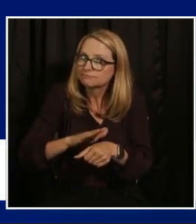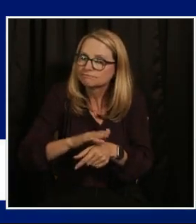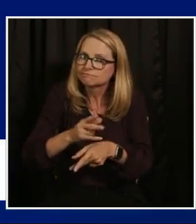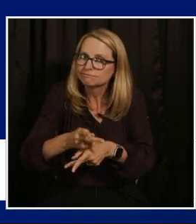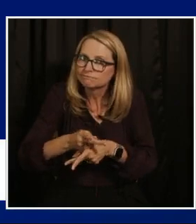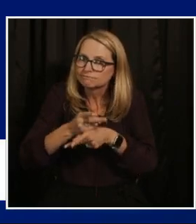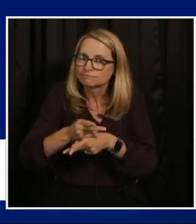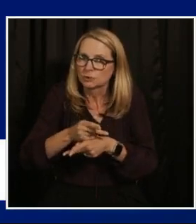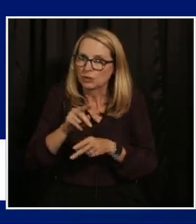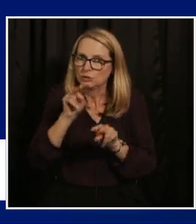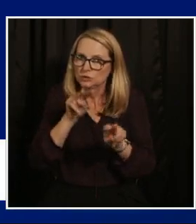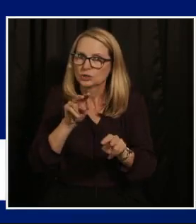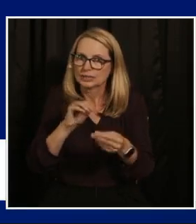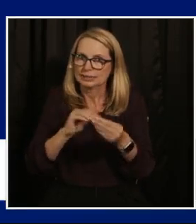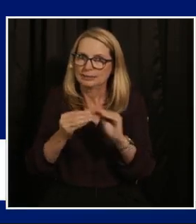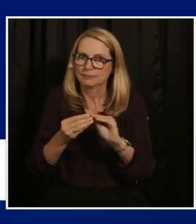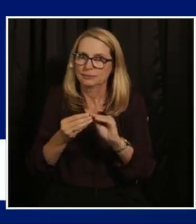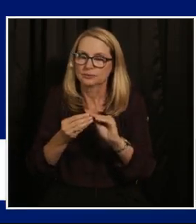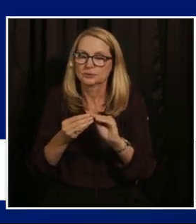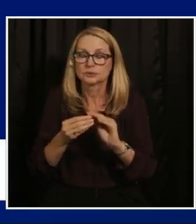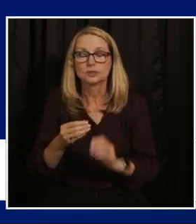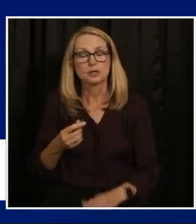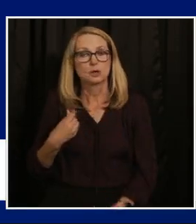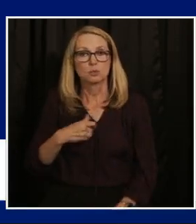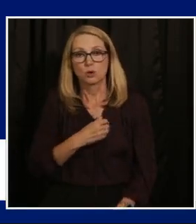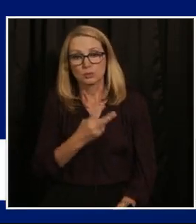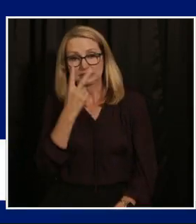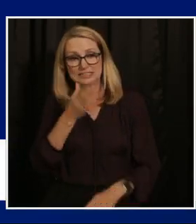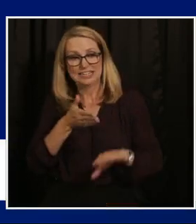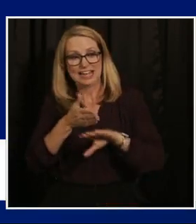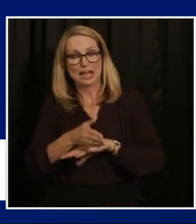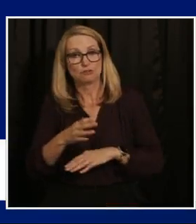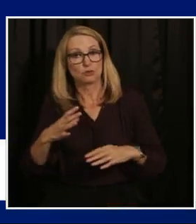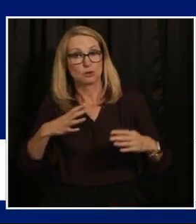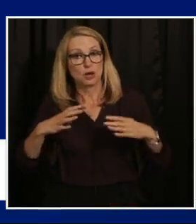one of the things that we often see following holiday weekends are some data aberrations